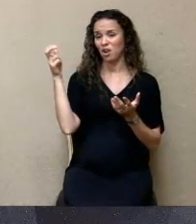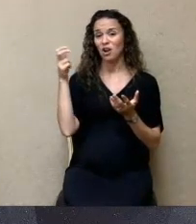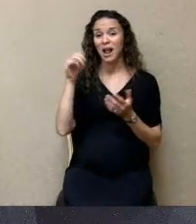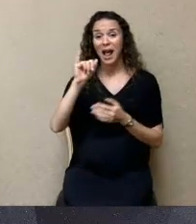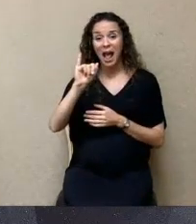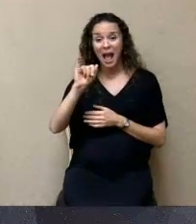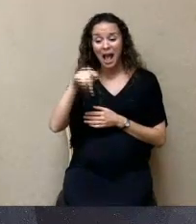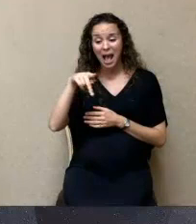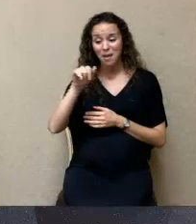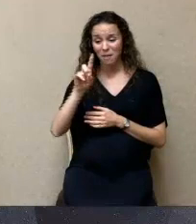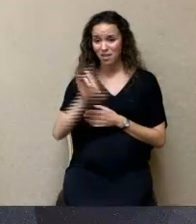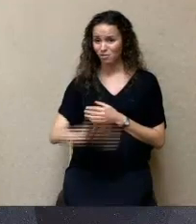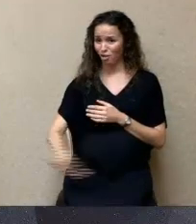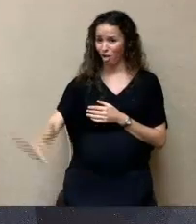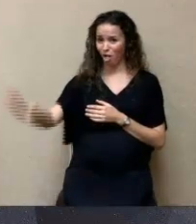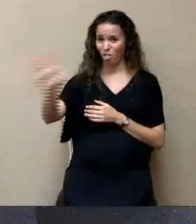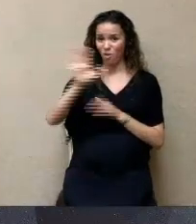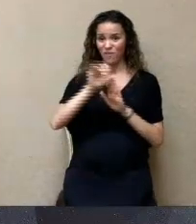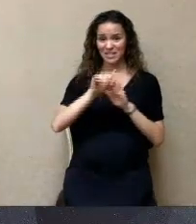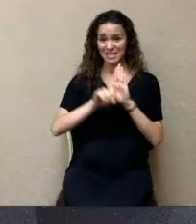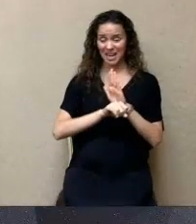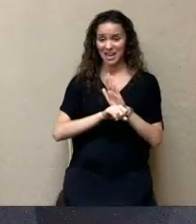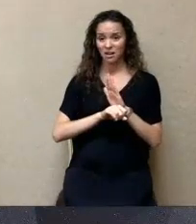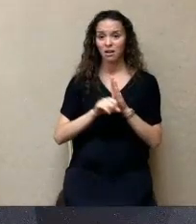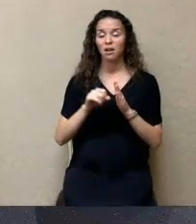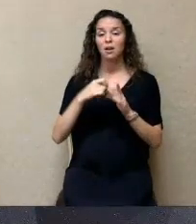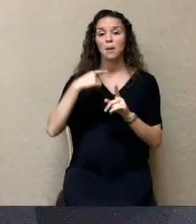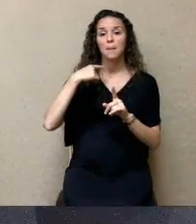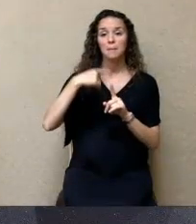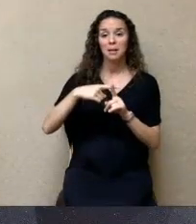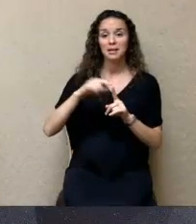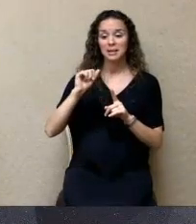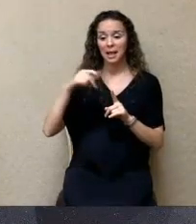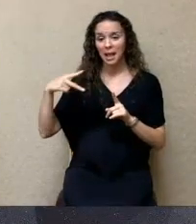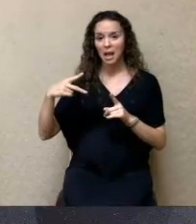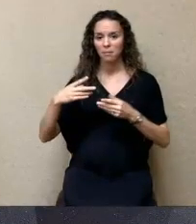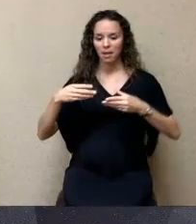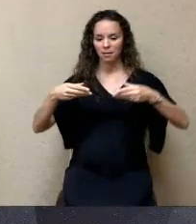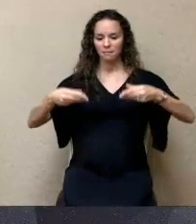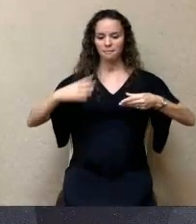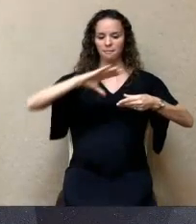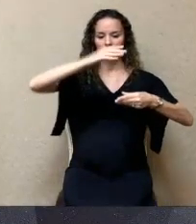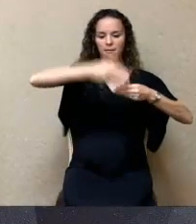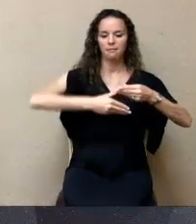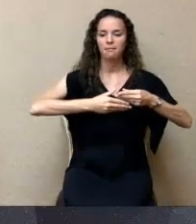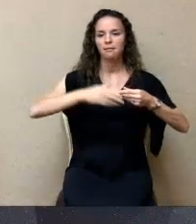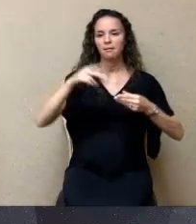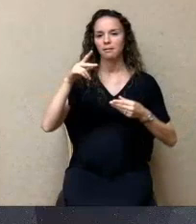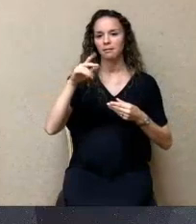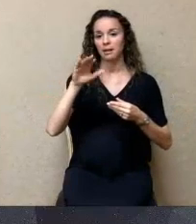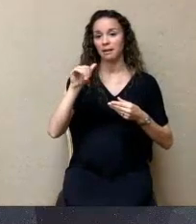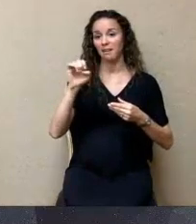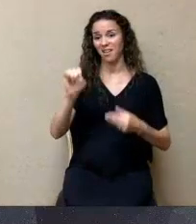an app and a case through the generosity of the Kiwanians.